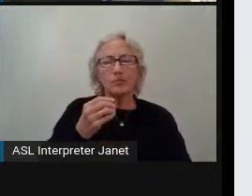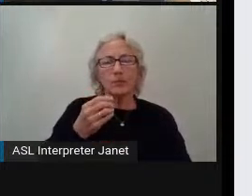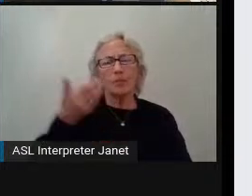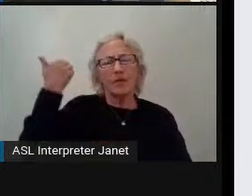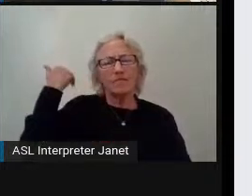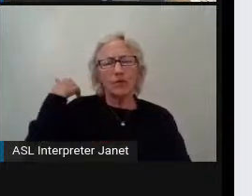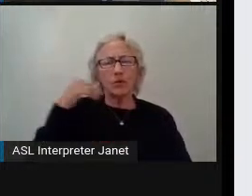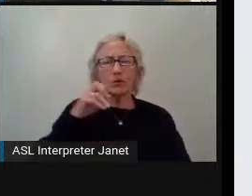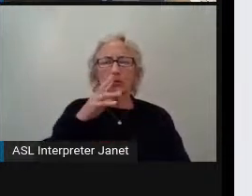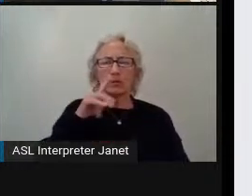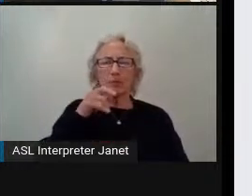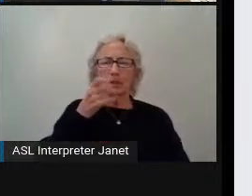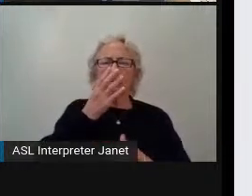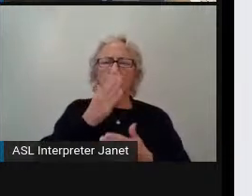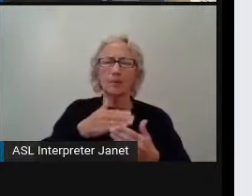decisions.